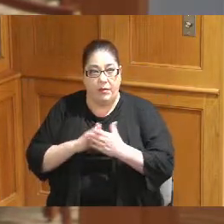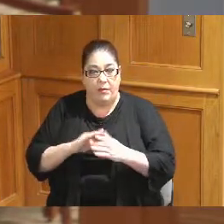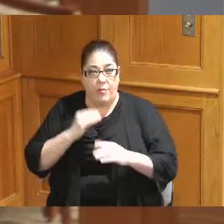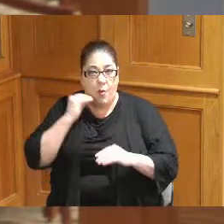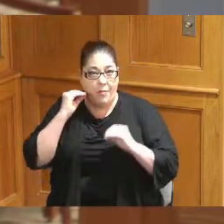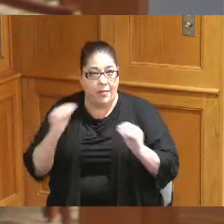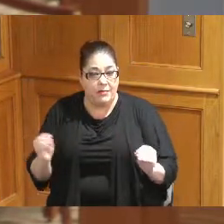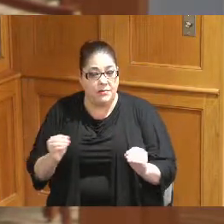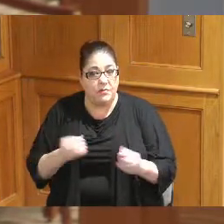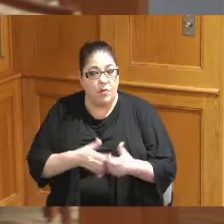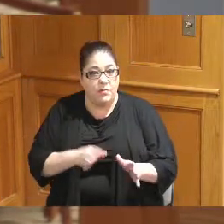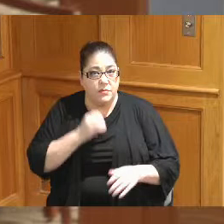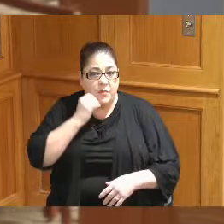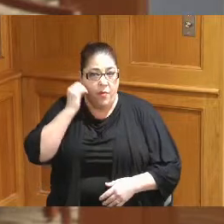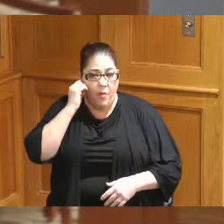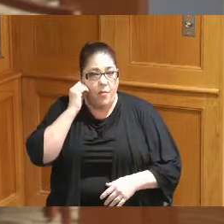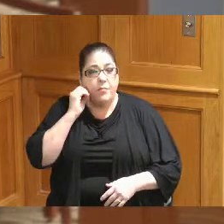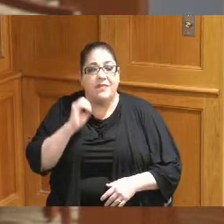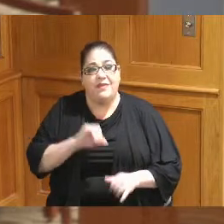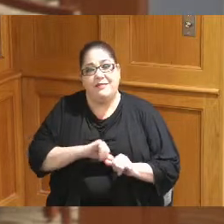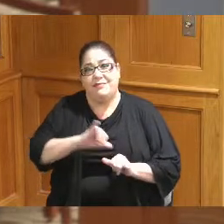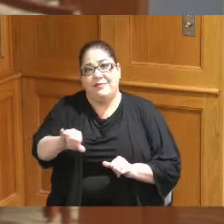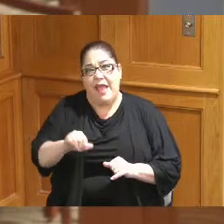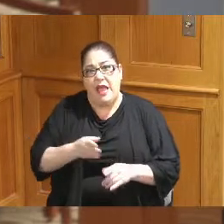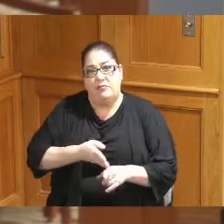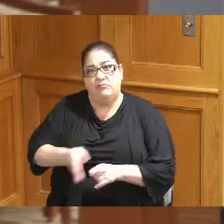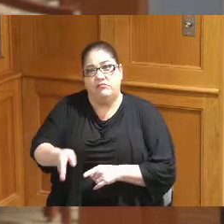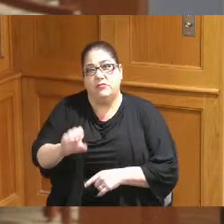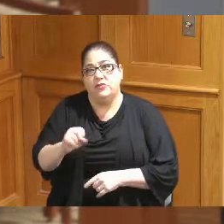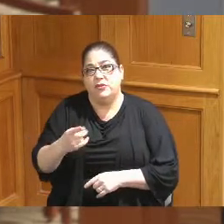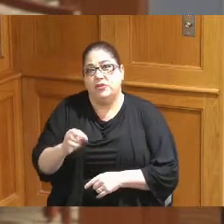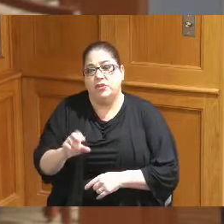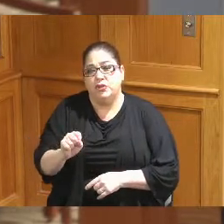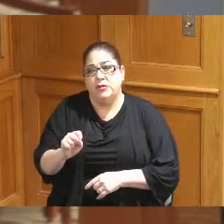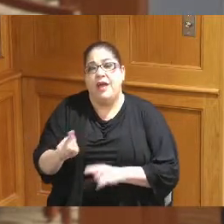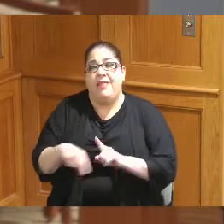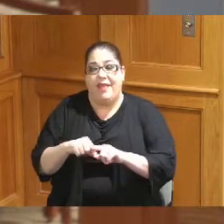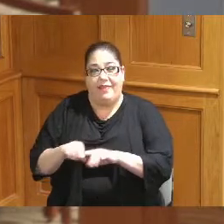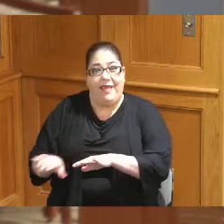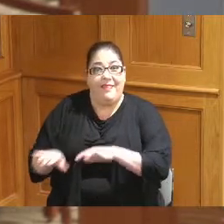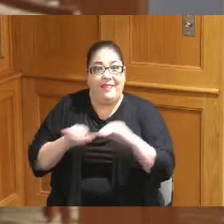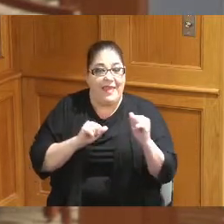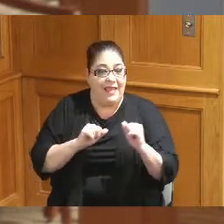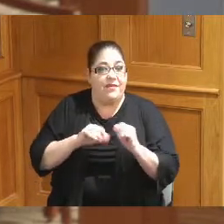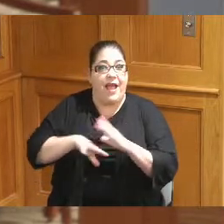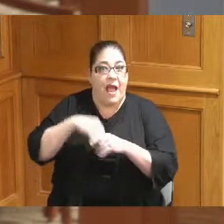shelter and they exclusively stay in shelter and then they exit homelessness they don't go to a